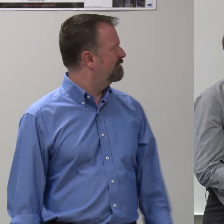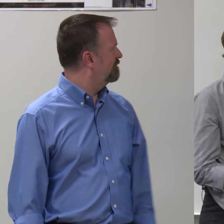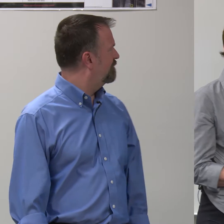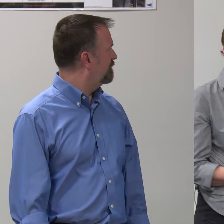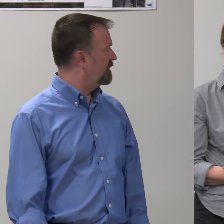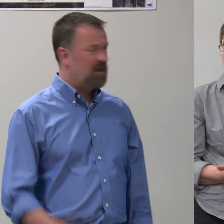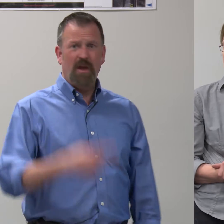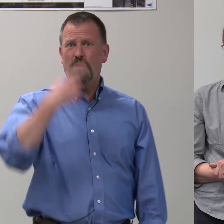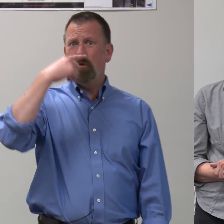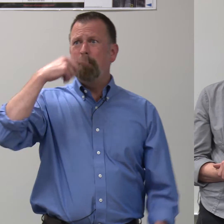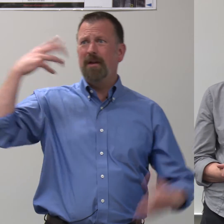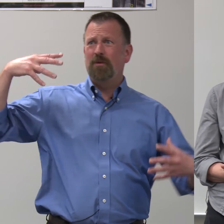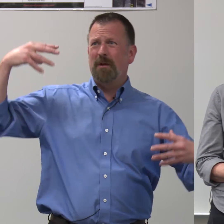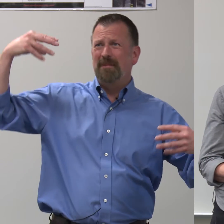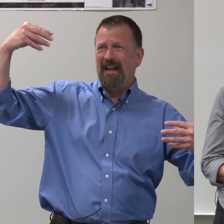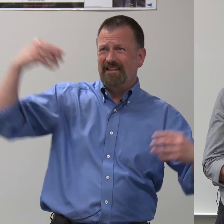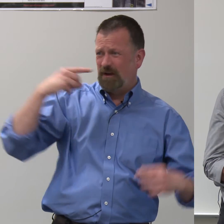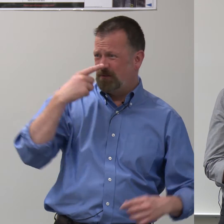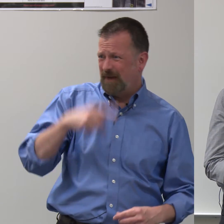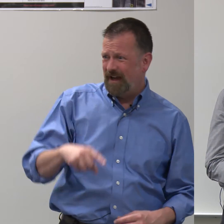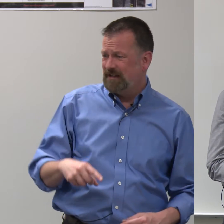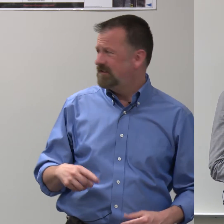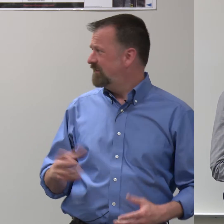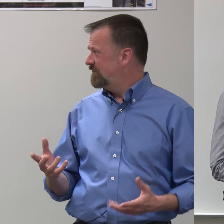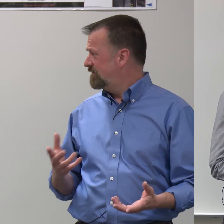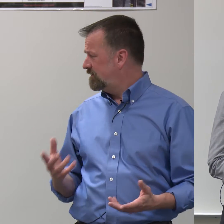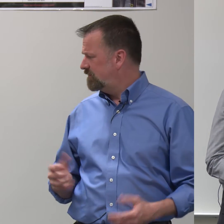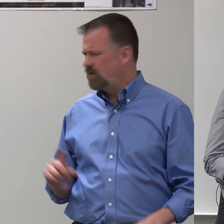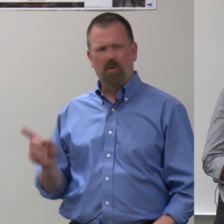and I don't know whether we could have some lights down. I have--